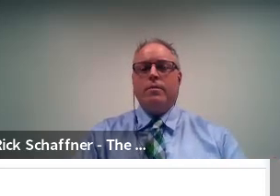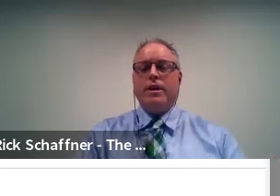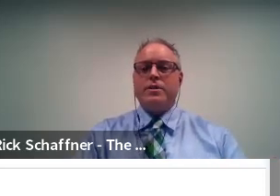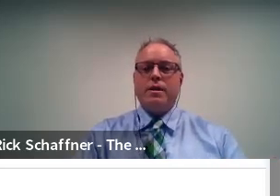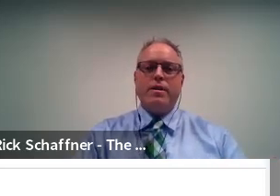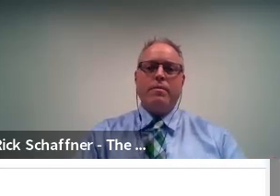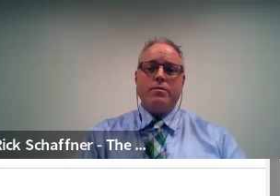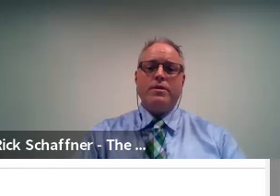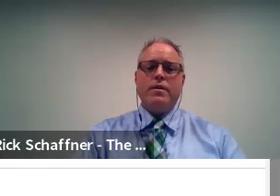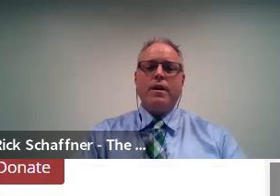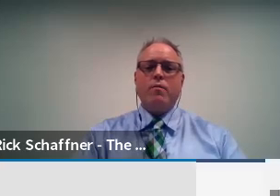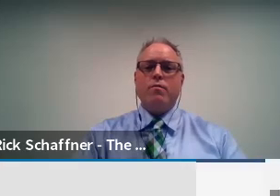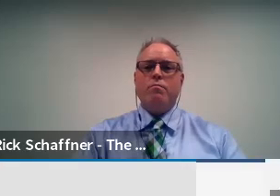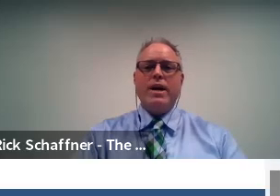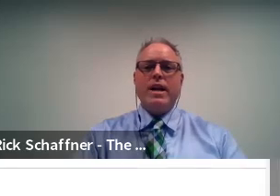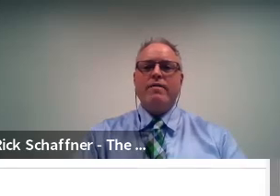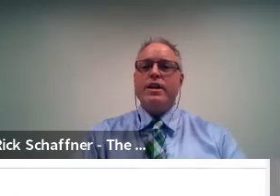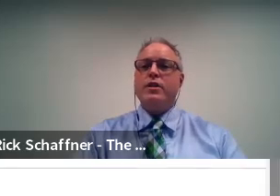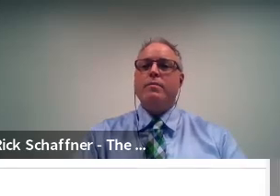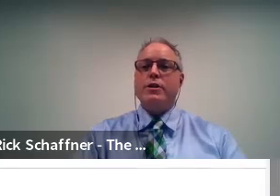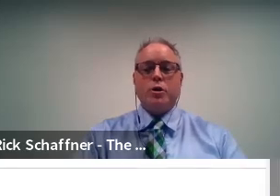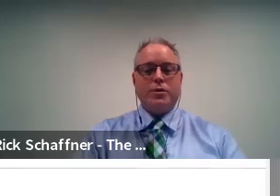Because some of them that you'll see in there might not have been initially mentioned.